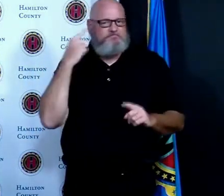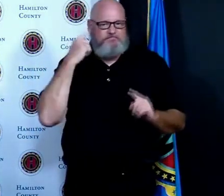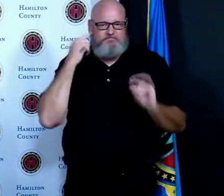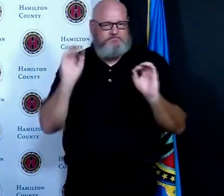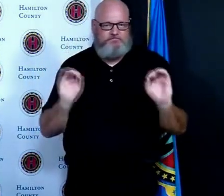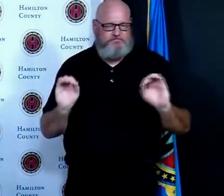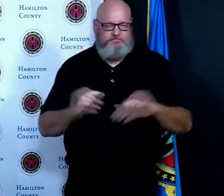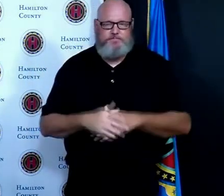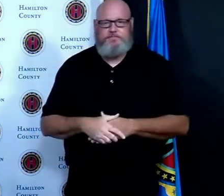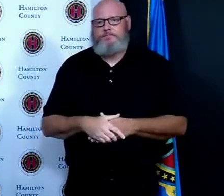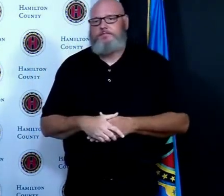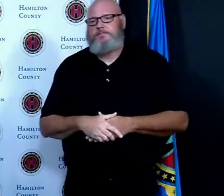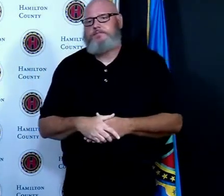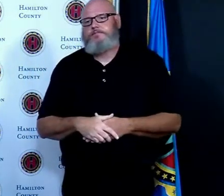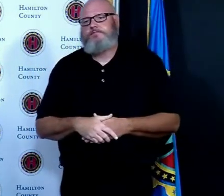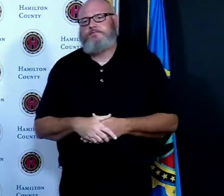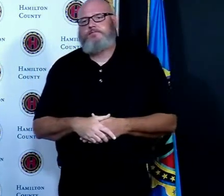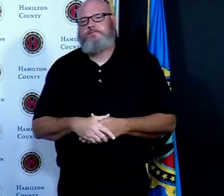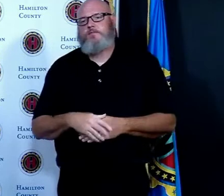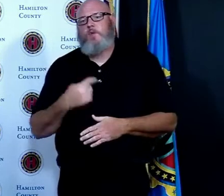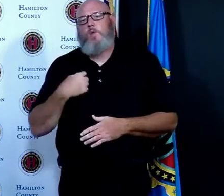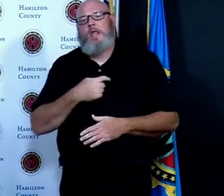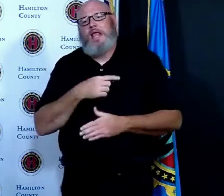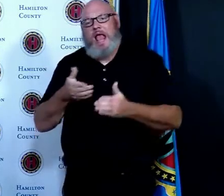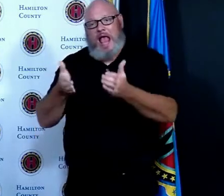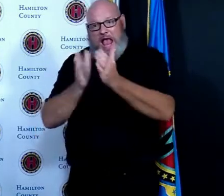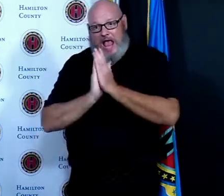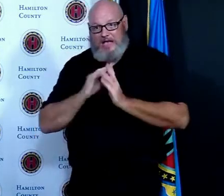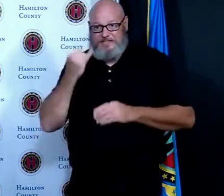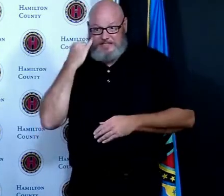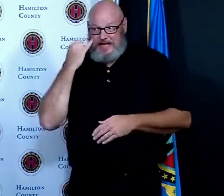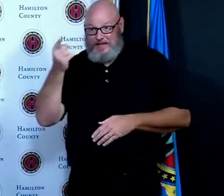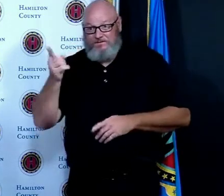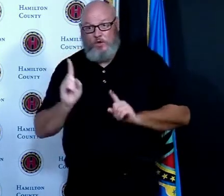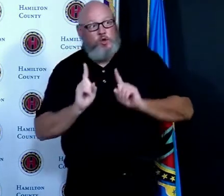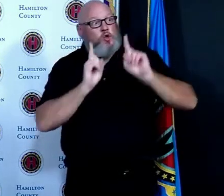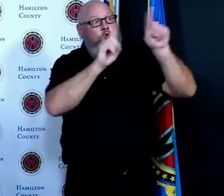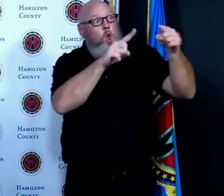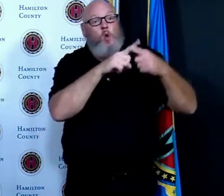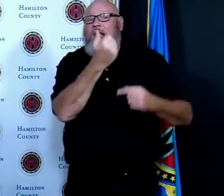come home from locations with higher incidents of Covid-19 and I would I would hope that folks